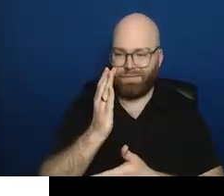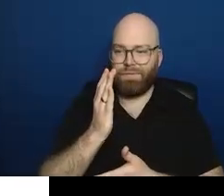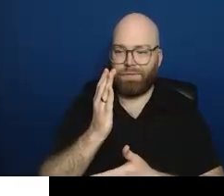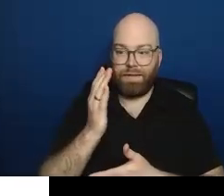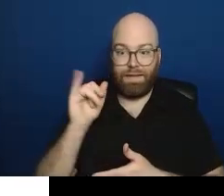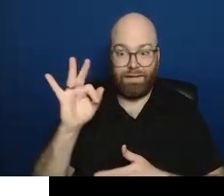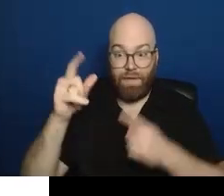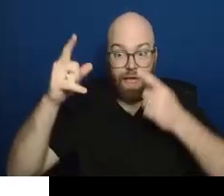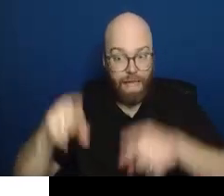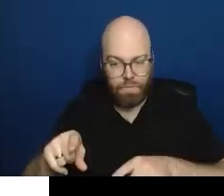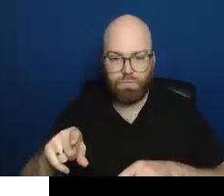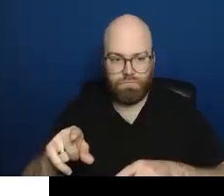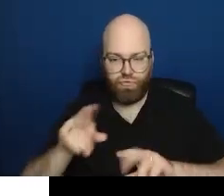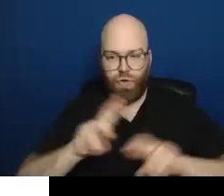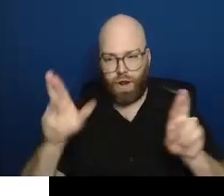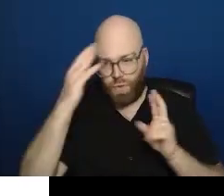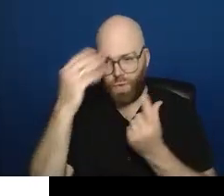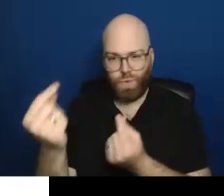removal or, deportation from our country.